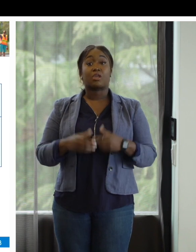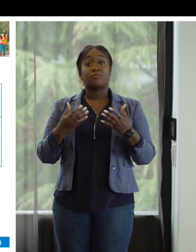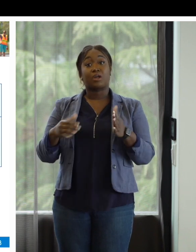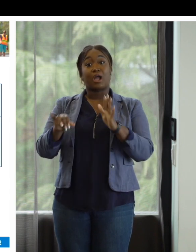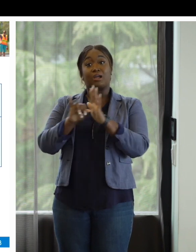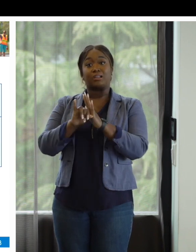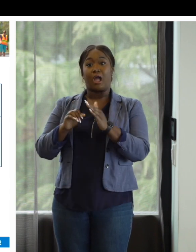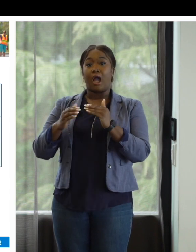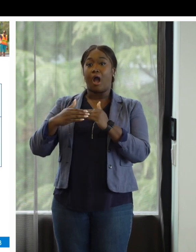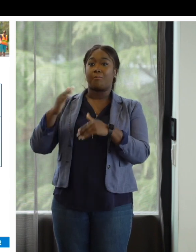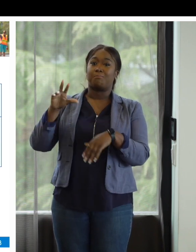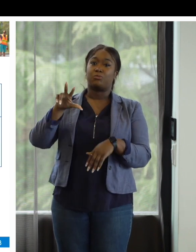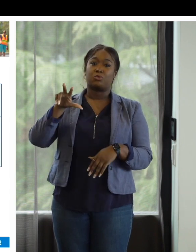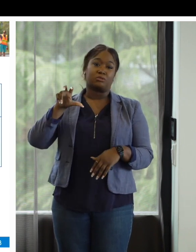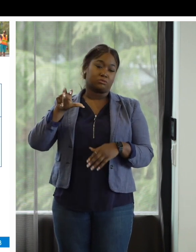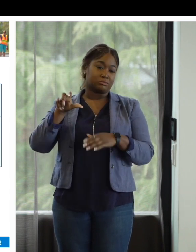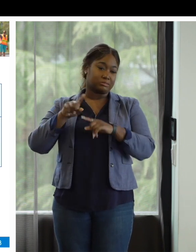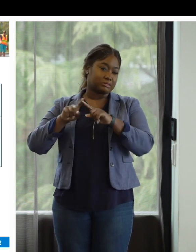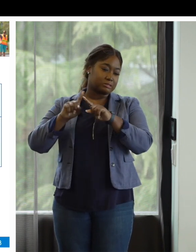hundred standards.